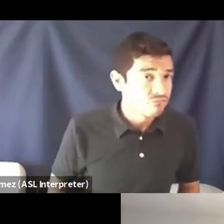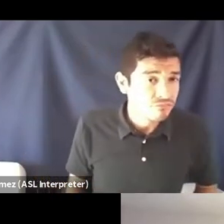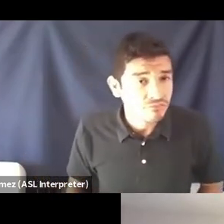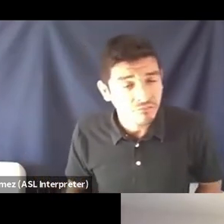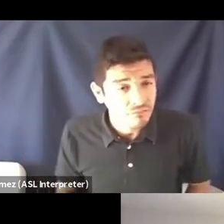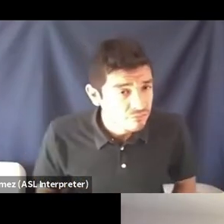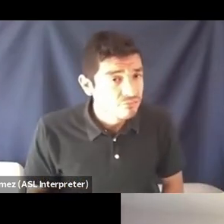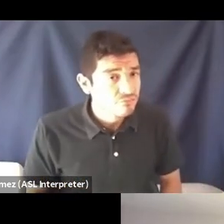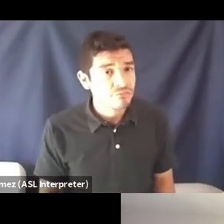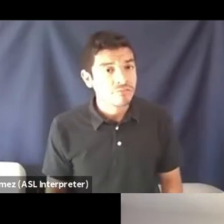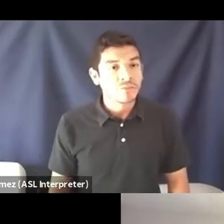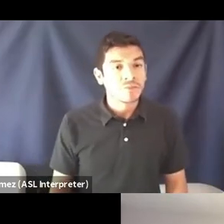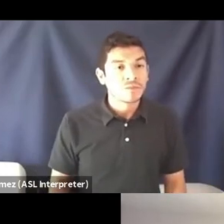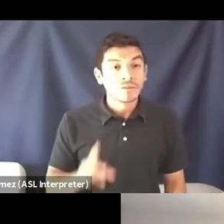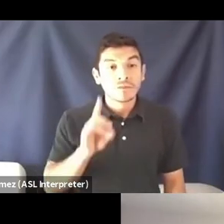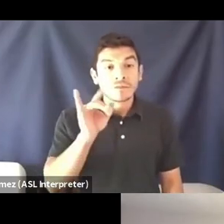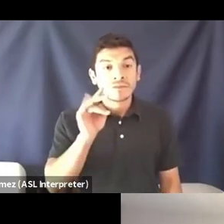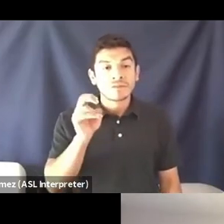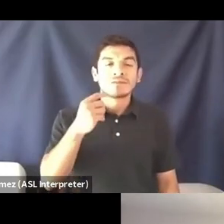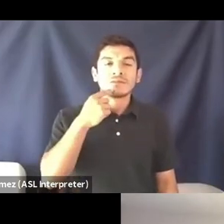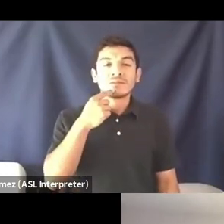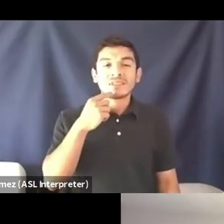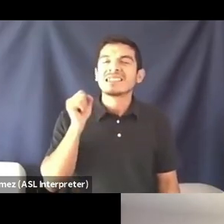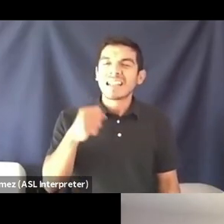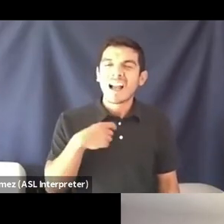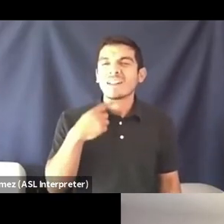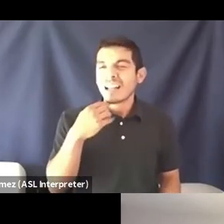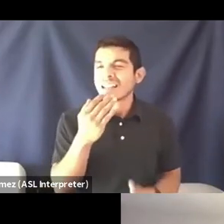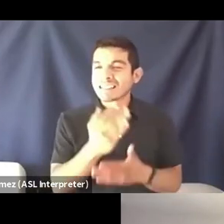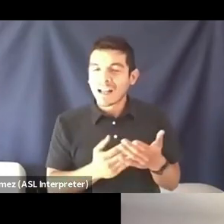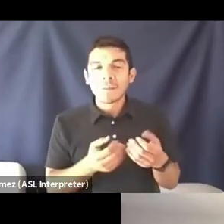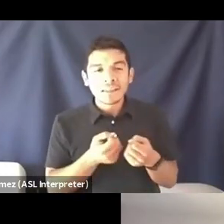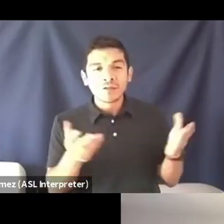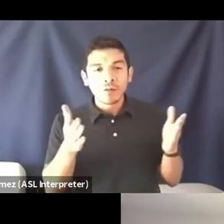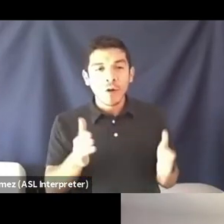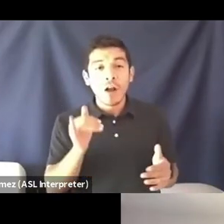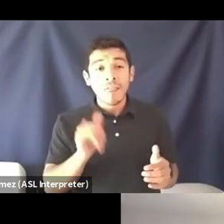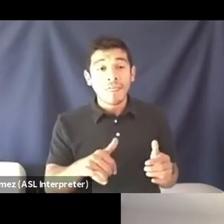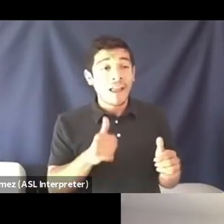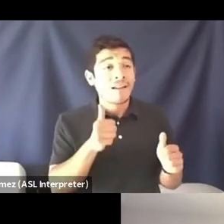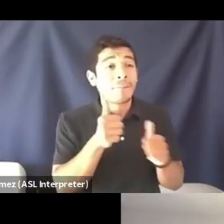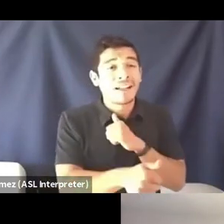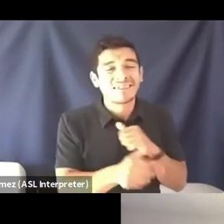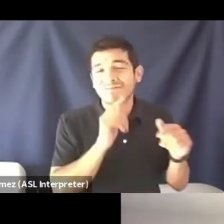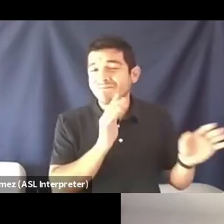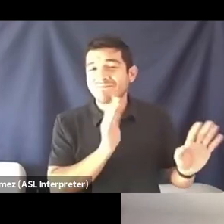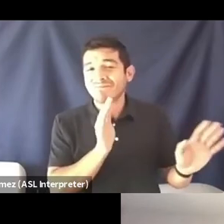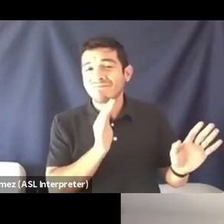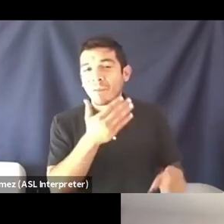I would have to say there were some distributors that passed because of that. Because of the concern